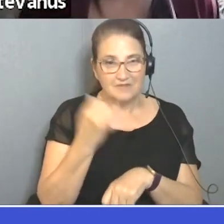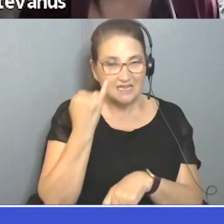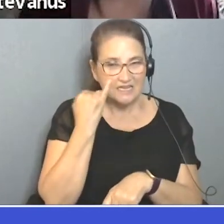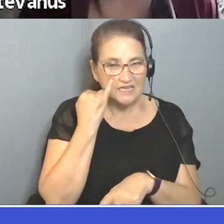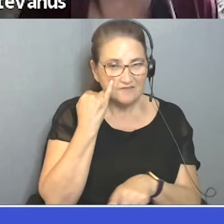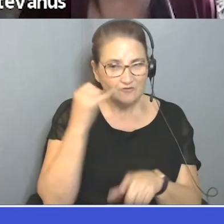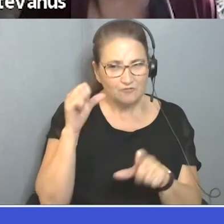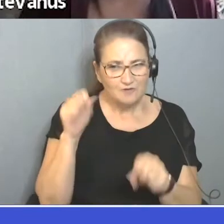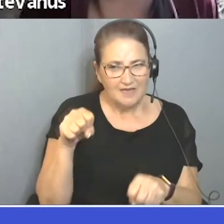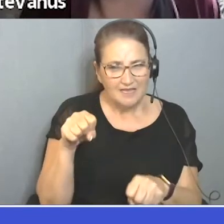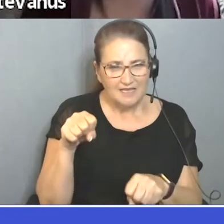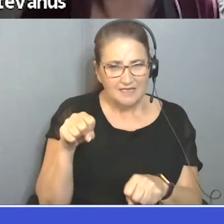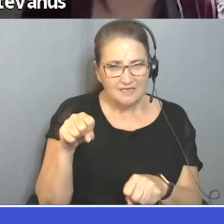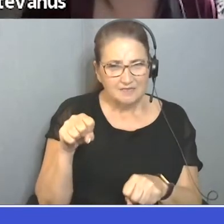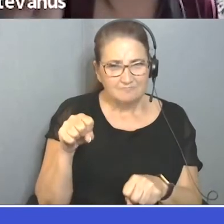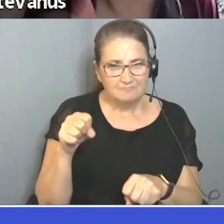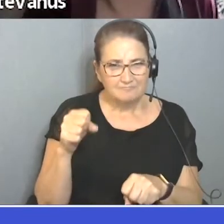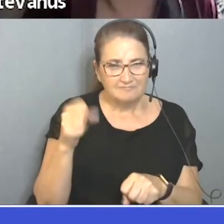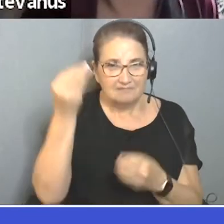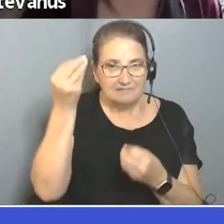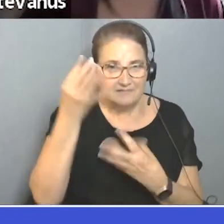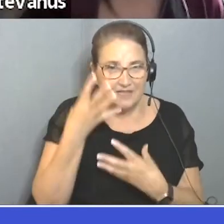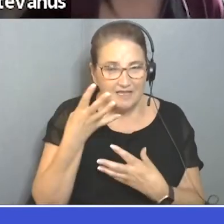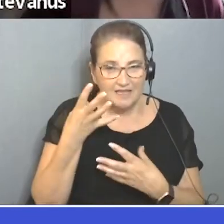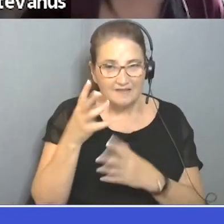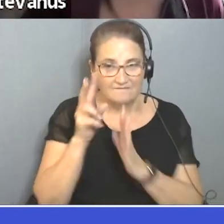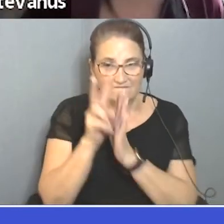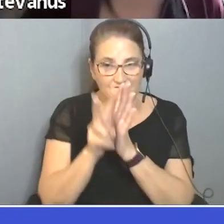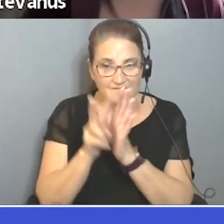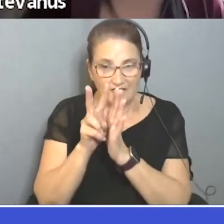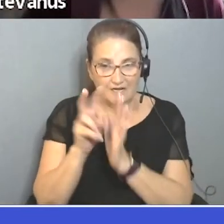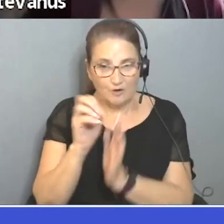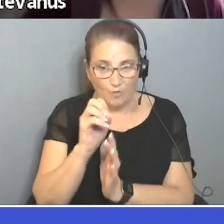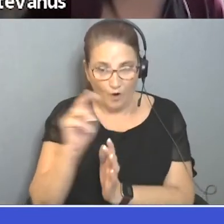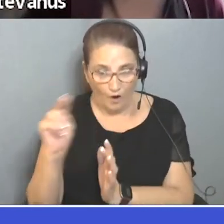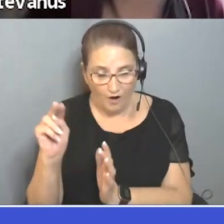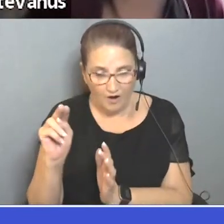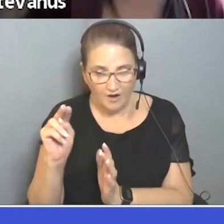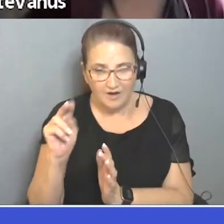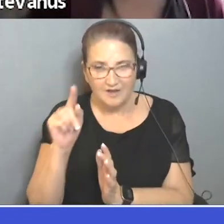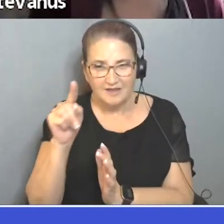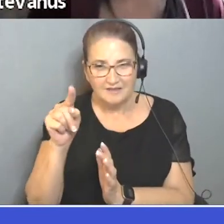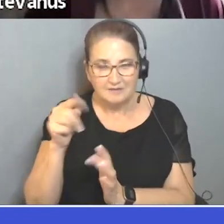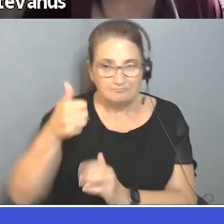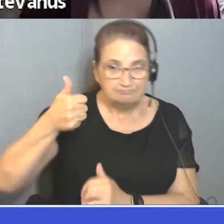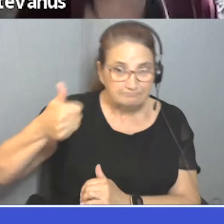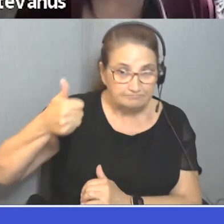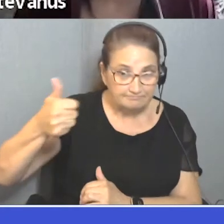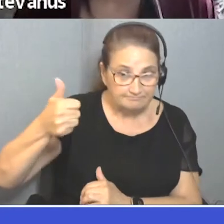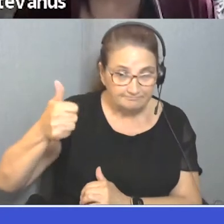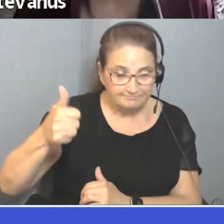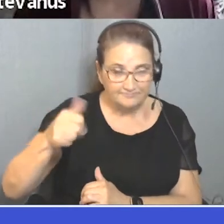And if you can, just signal either if you have your video on, you can give me a visual thumbs up or you can use kind of one of the